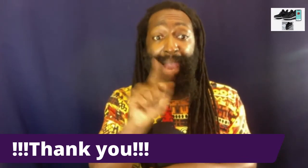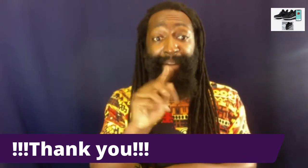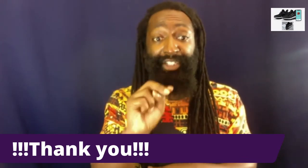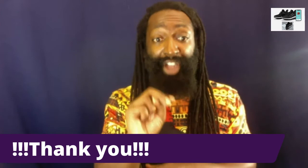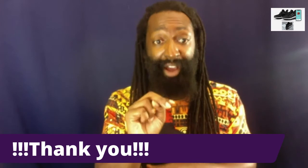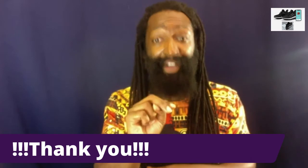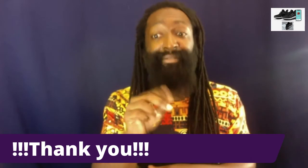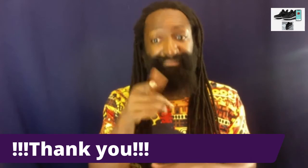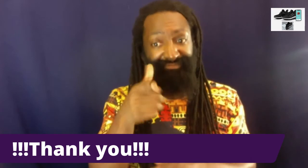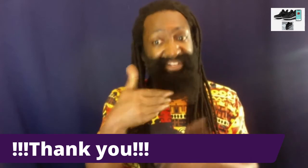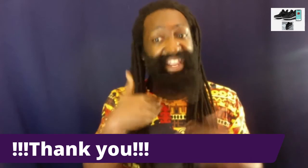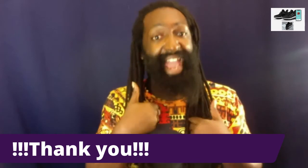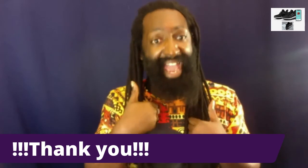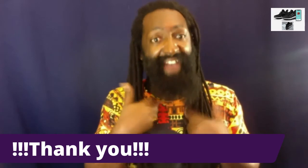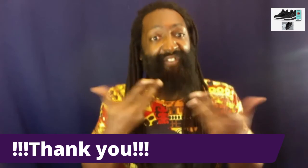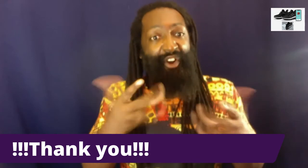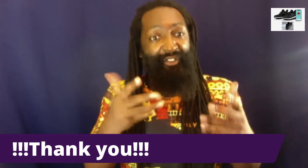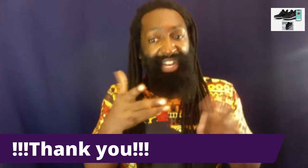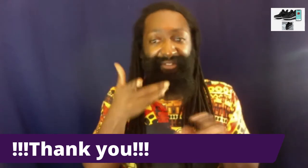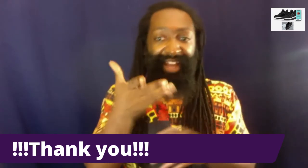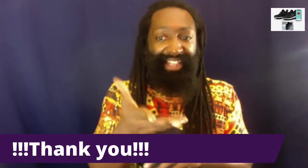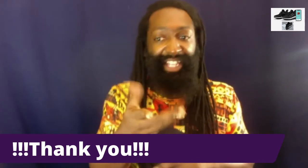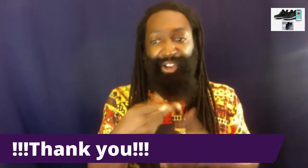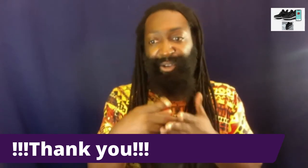And guys its a shoe. You can find it on Amazon.